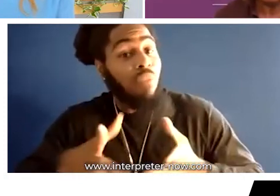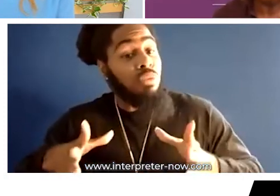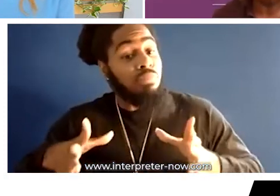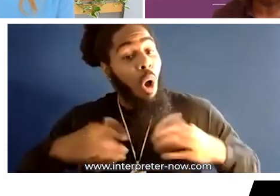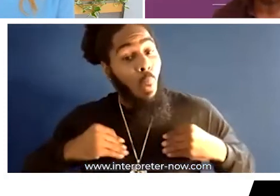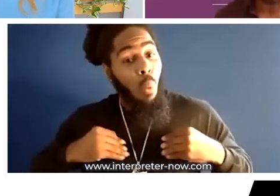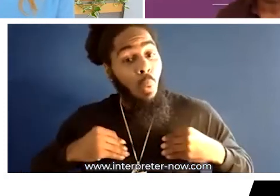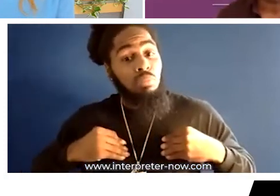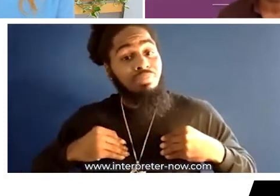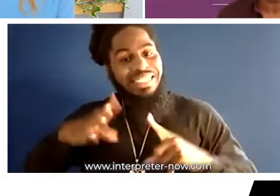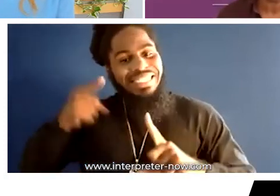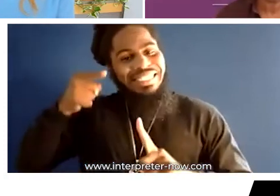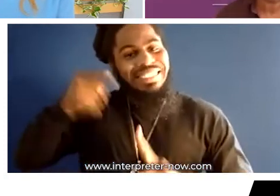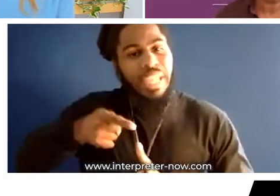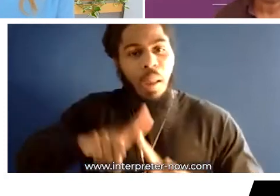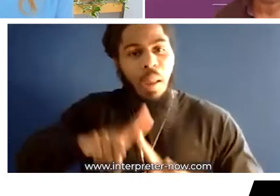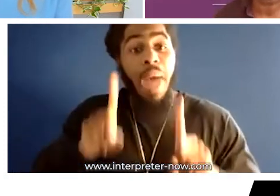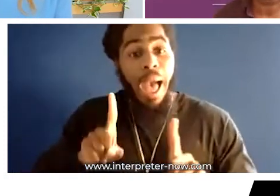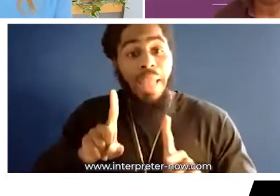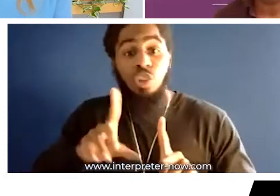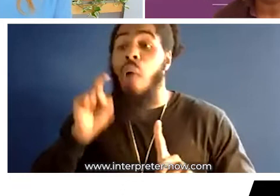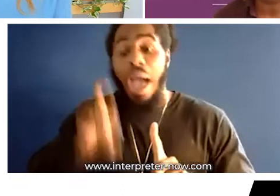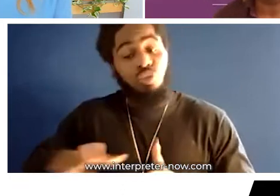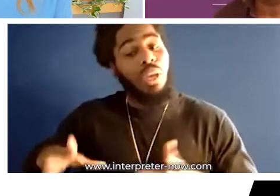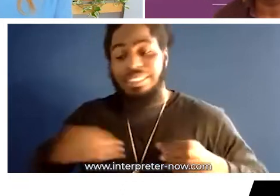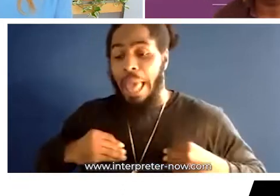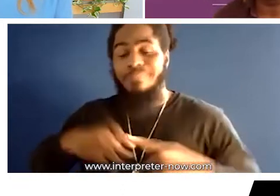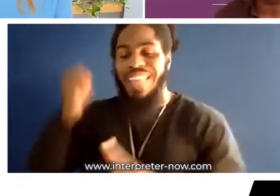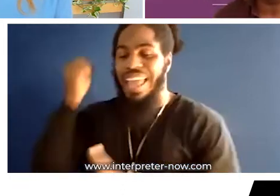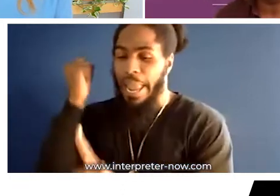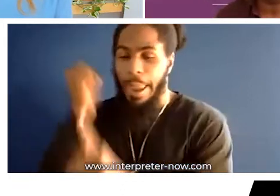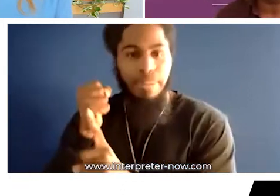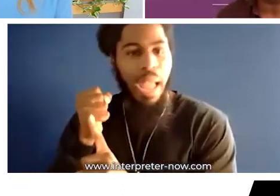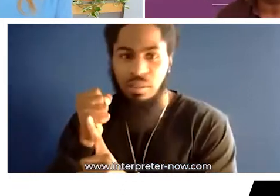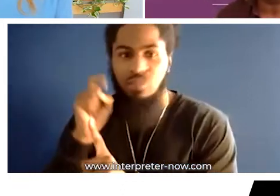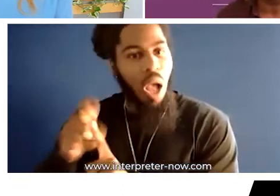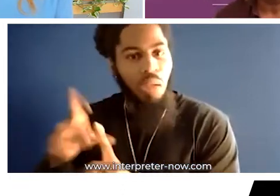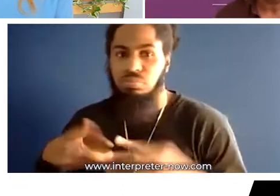And so, I think that part of owning the impact as someone that really cares about inclusive spaces and environments.